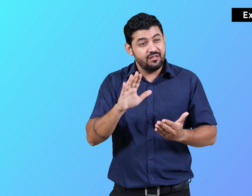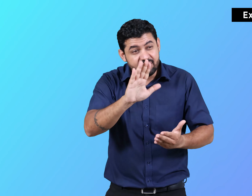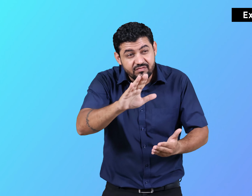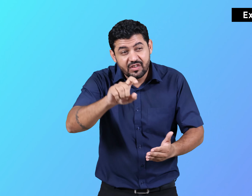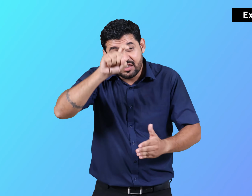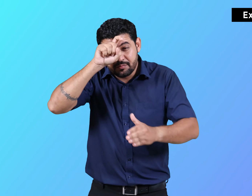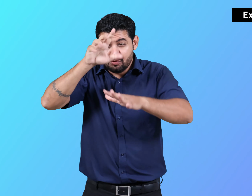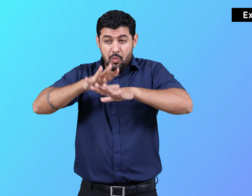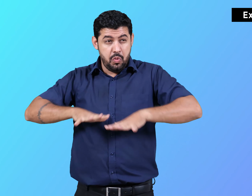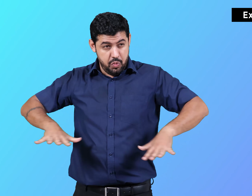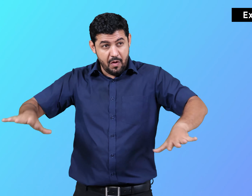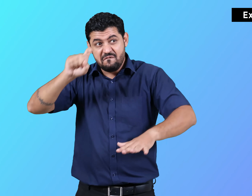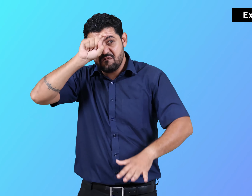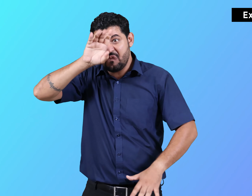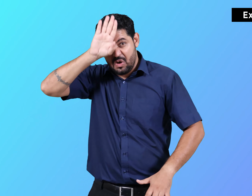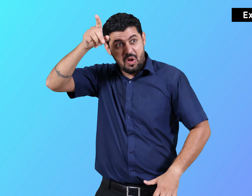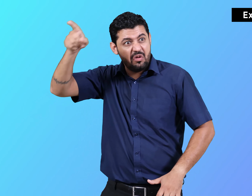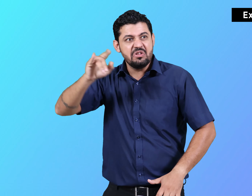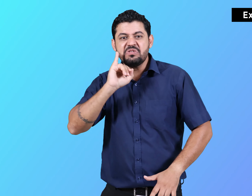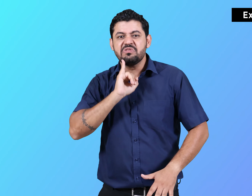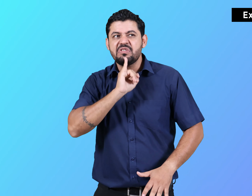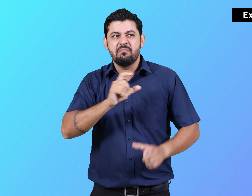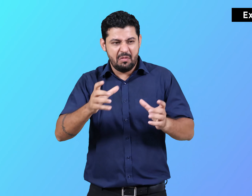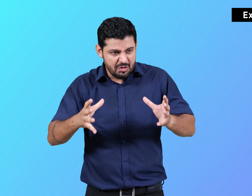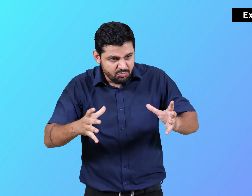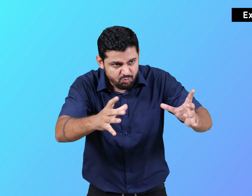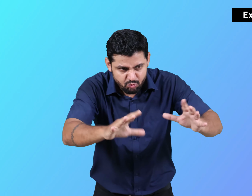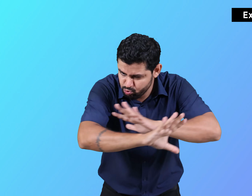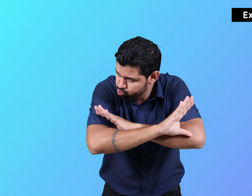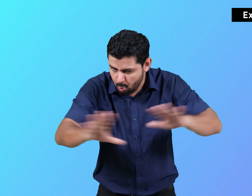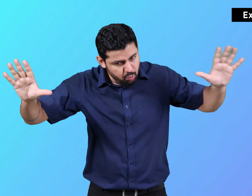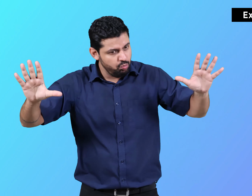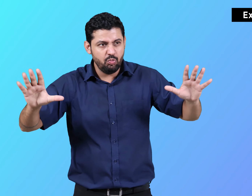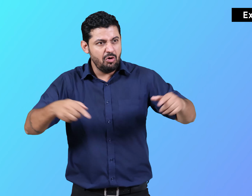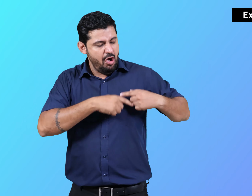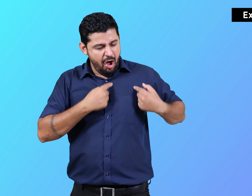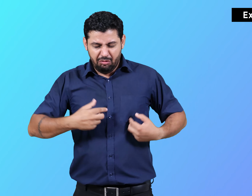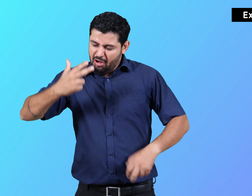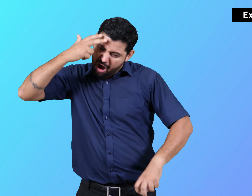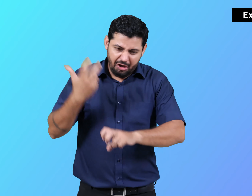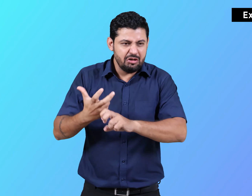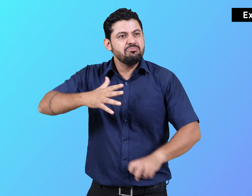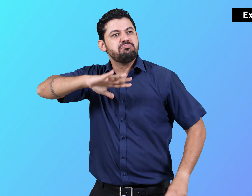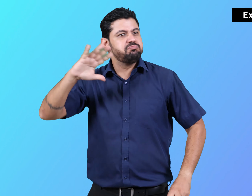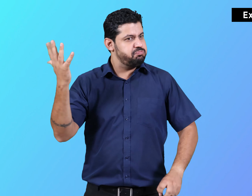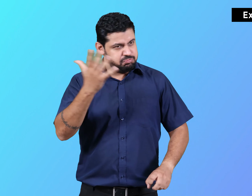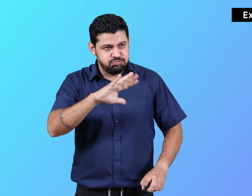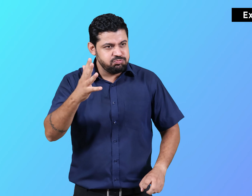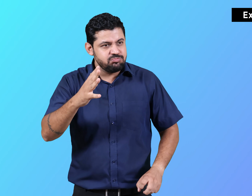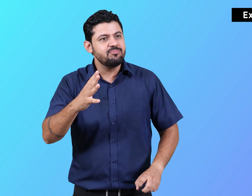In Egypt, Pharaoh was stubborn and refused to let us leave.